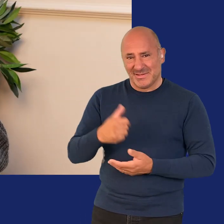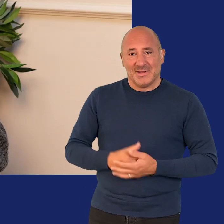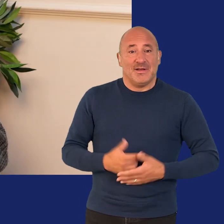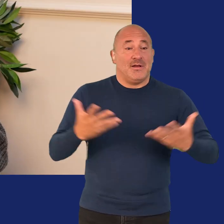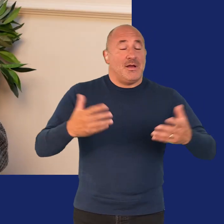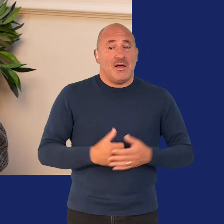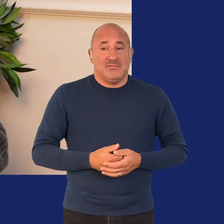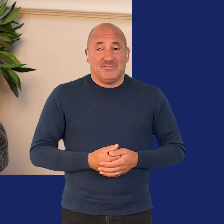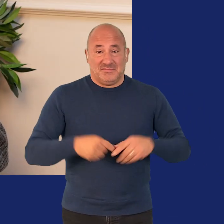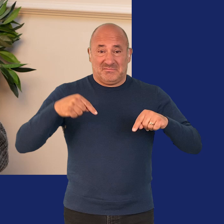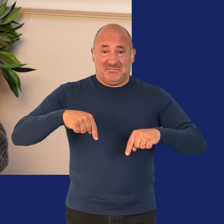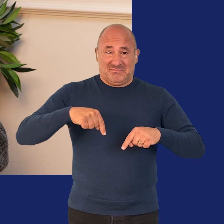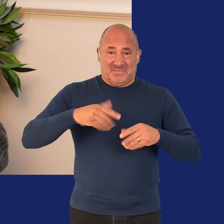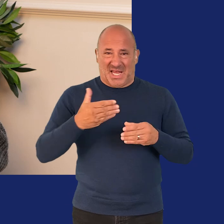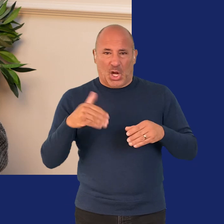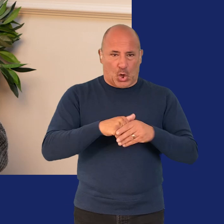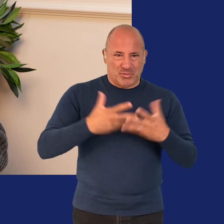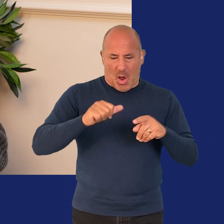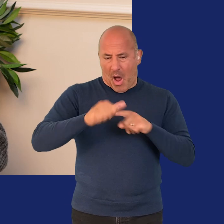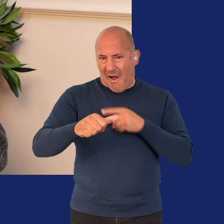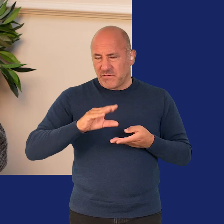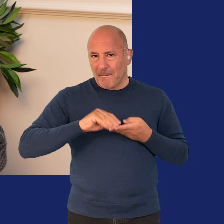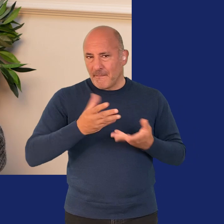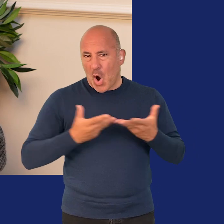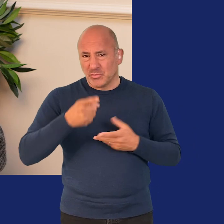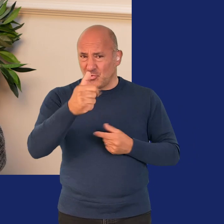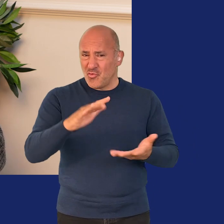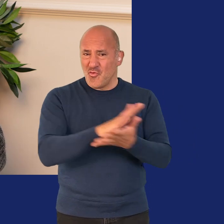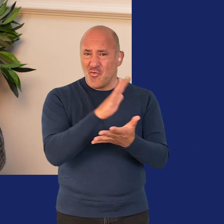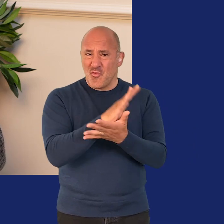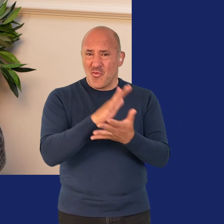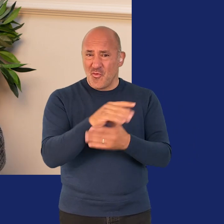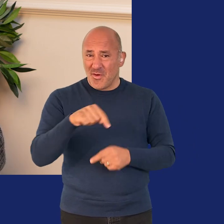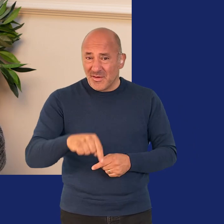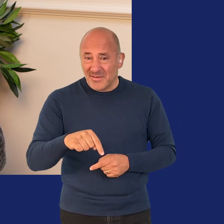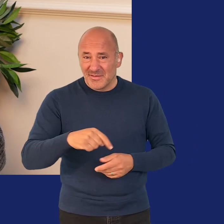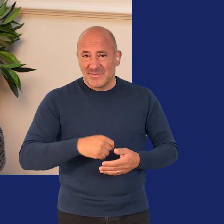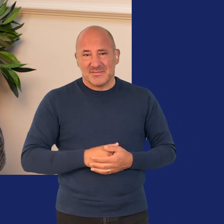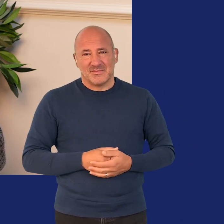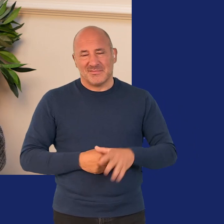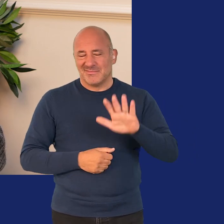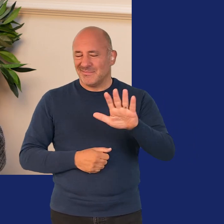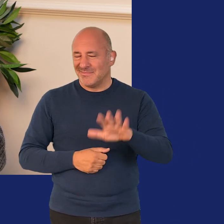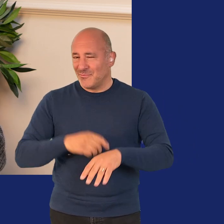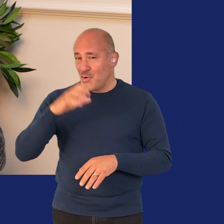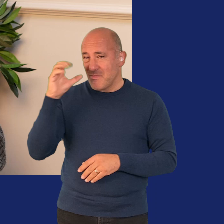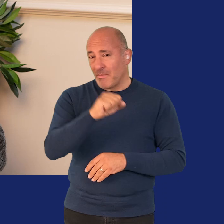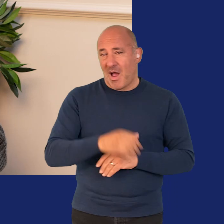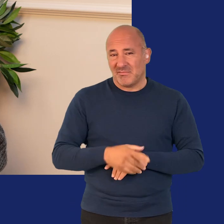you've enjoyed this, this episode of the Include Now After Pod,